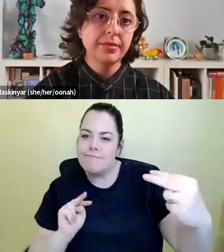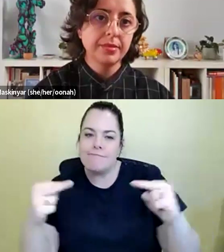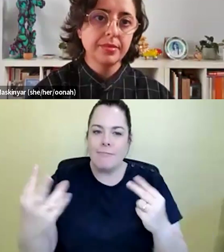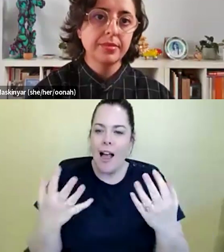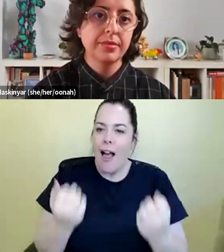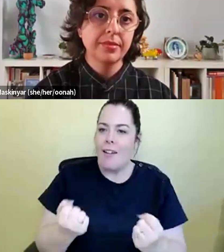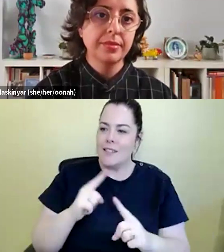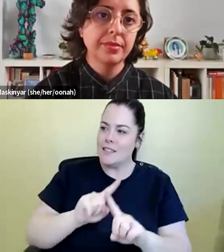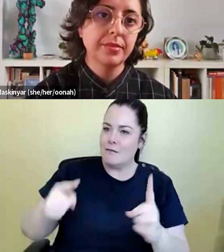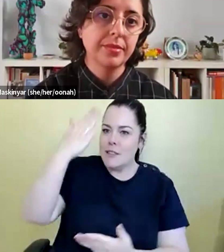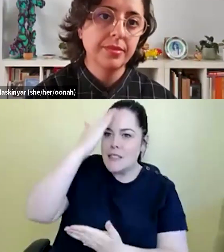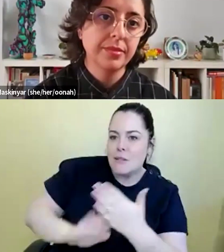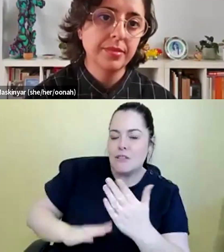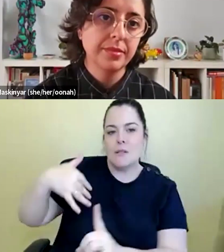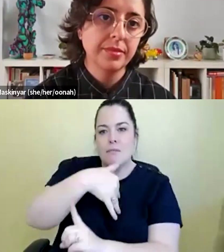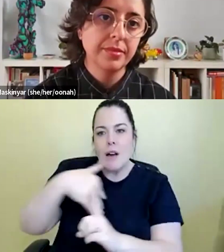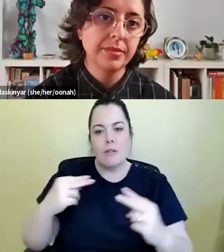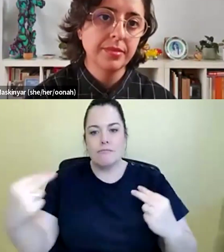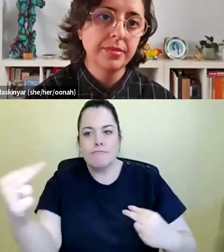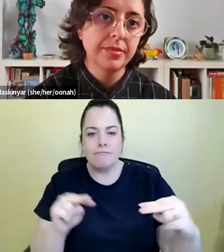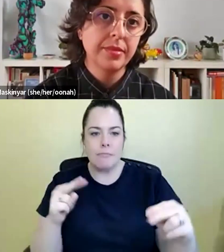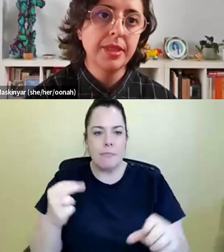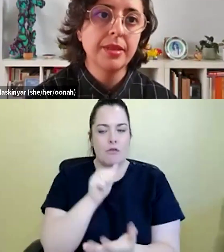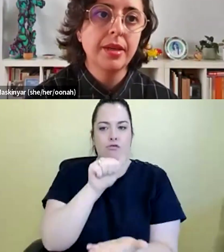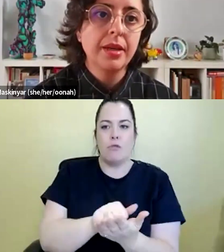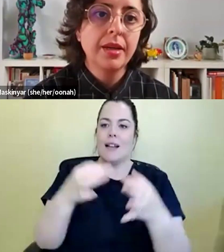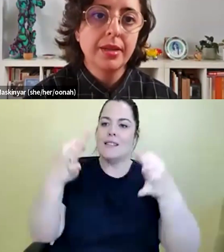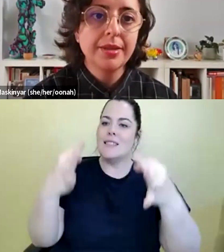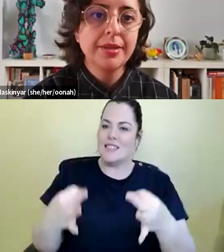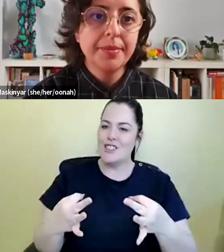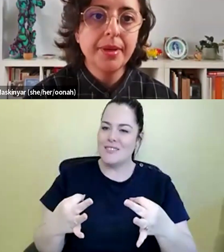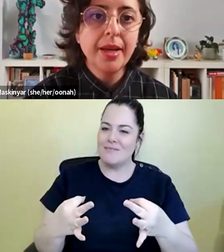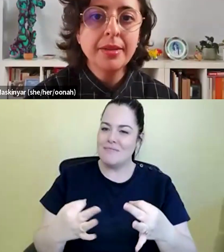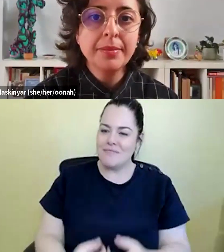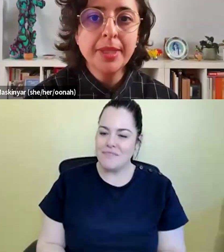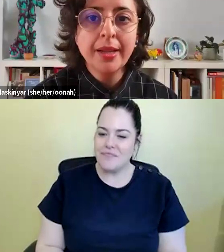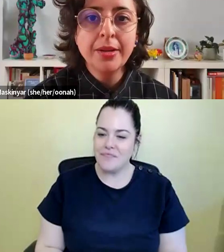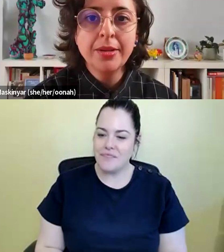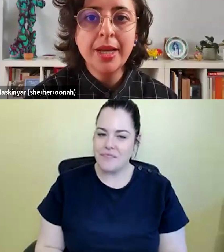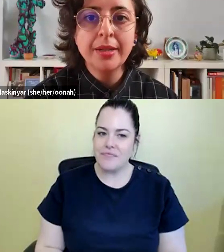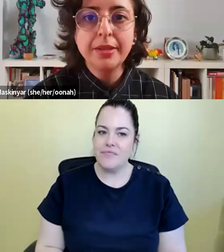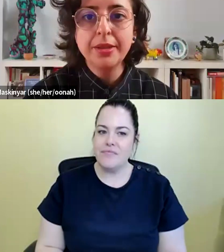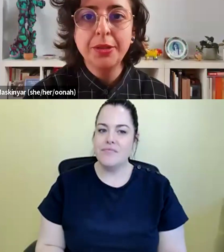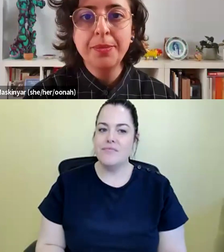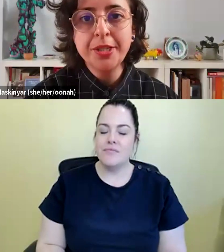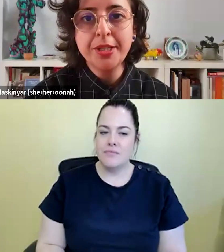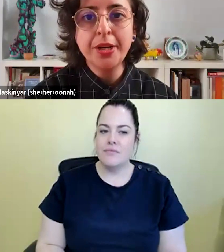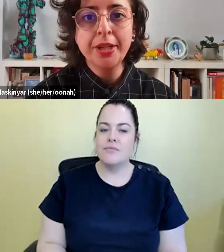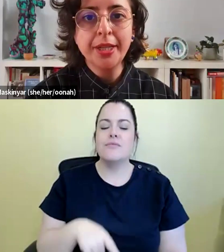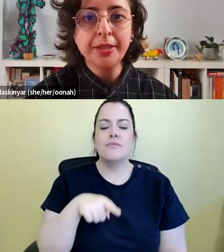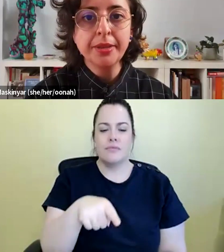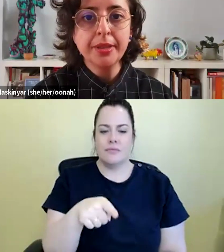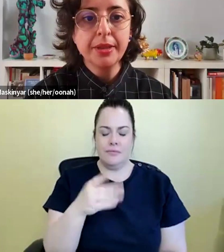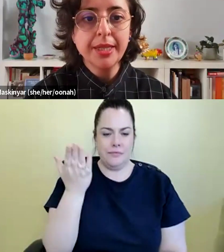to enable us to get to the right decision. >> Michaela, -- Mikala , you mentioned earlier,